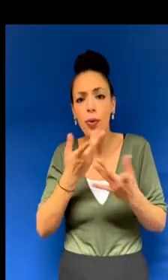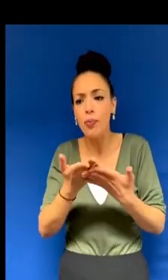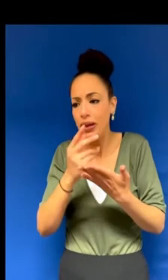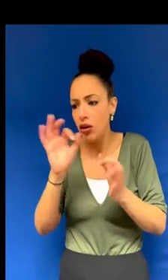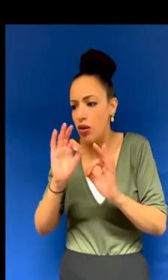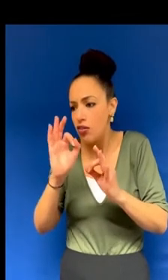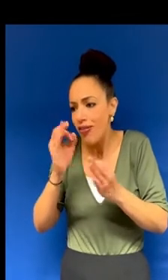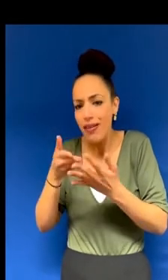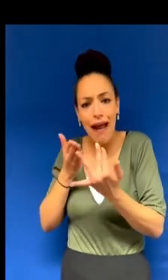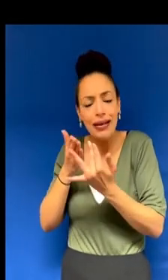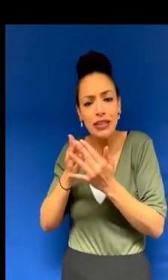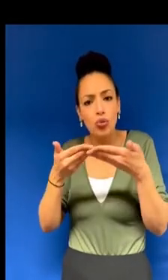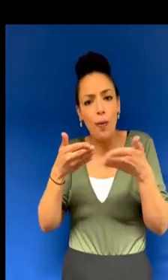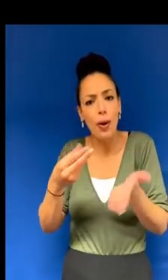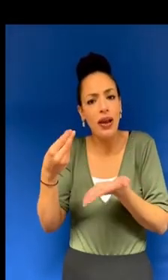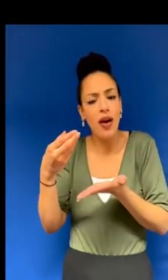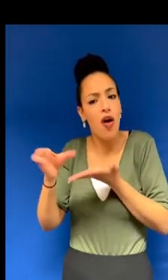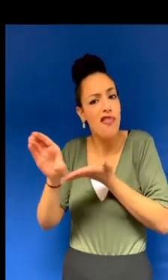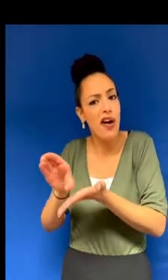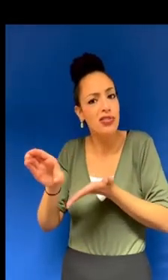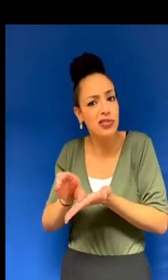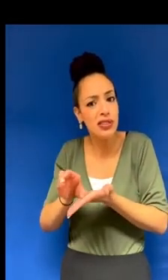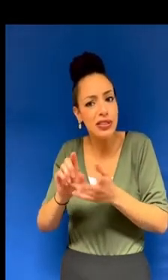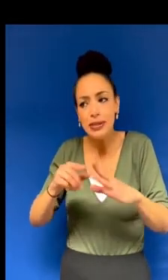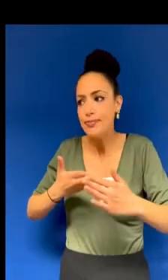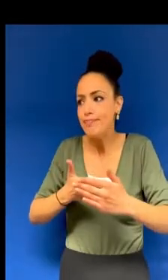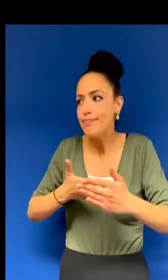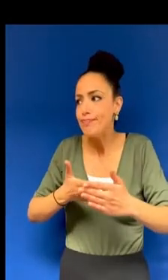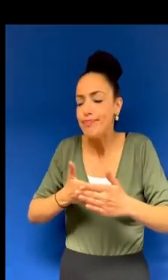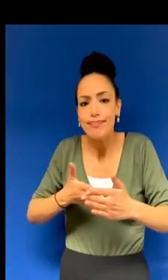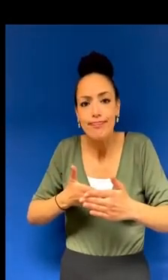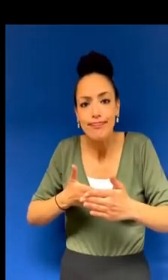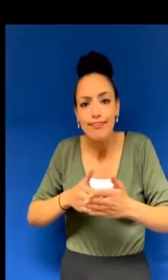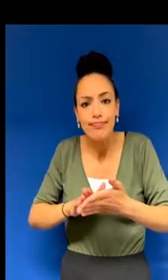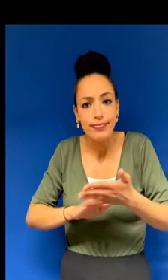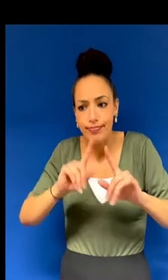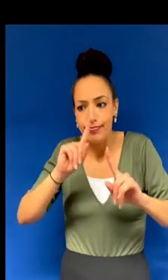been cut by 20%, or they haven't been covered by furlough. We have a lot of people who have